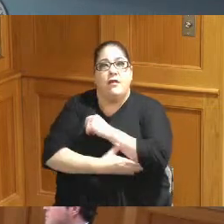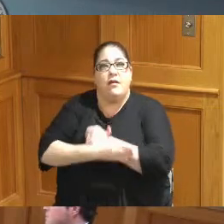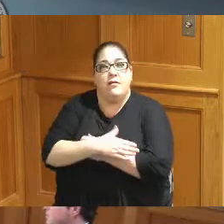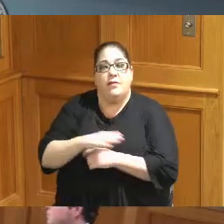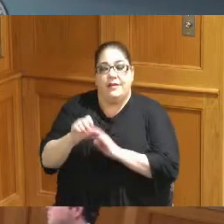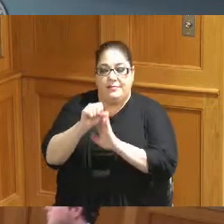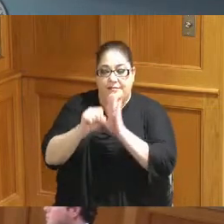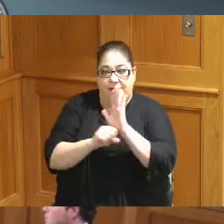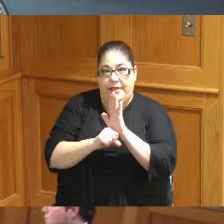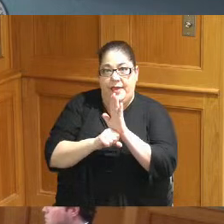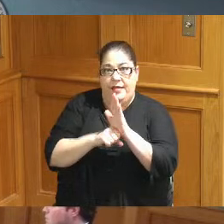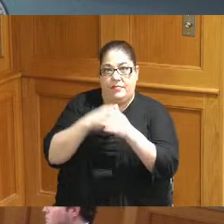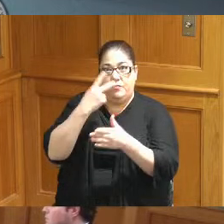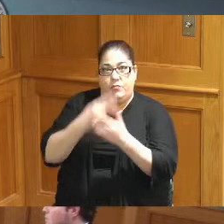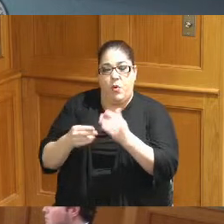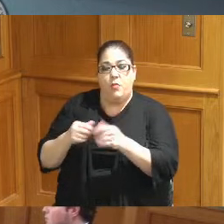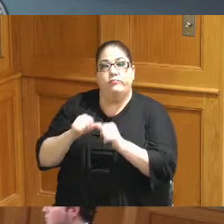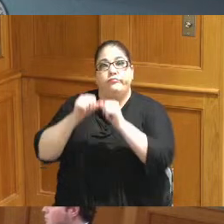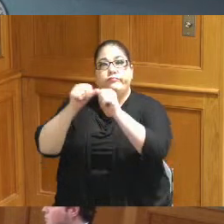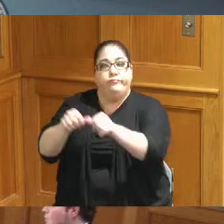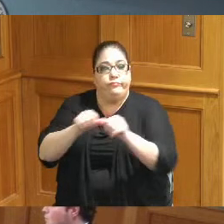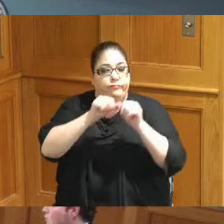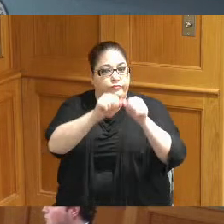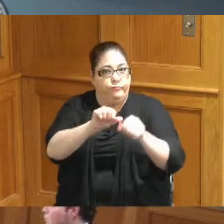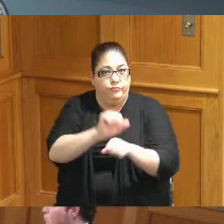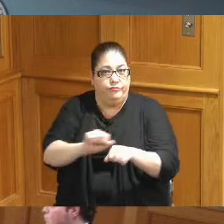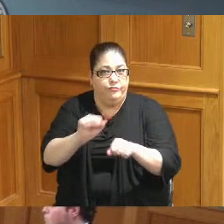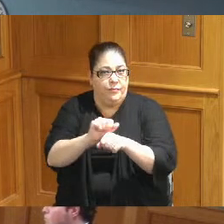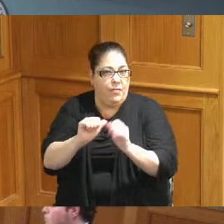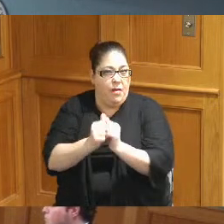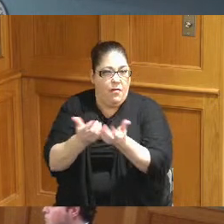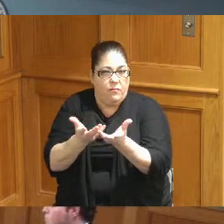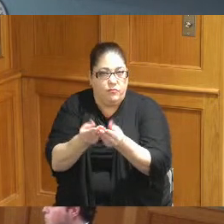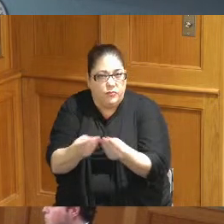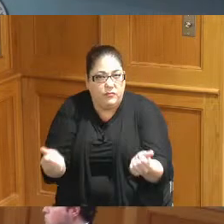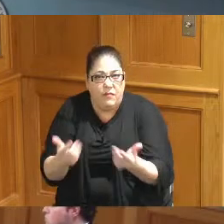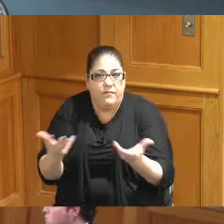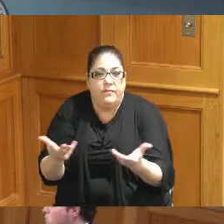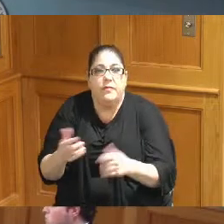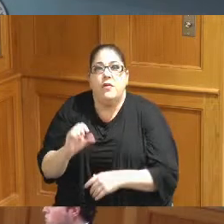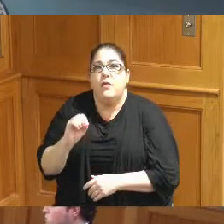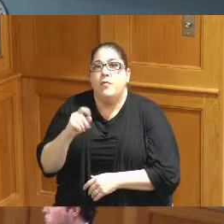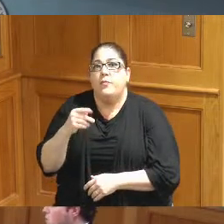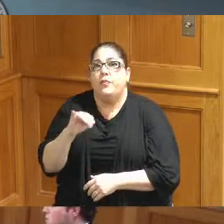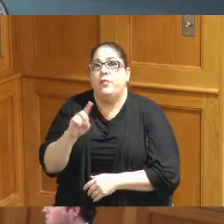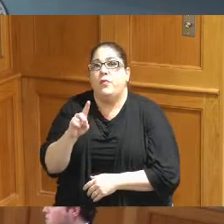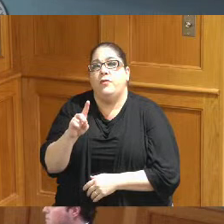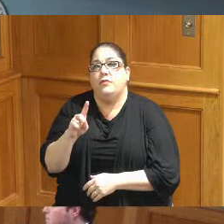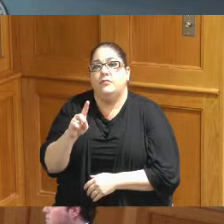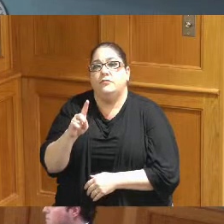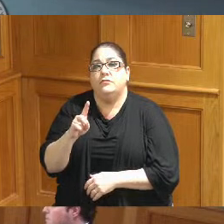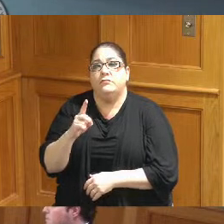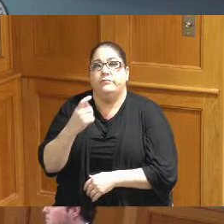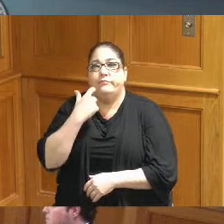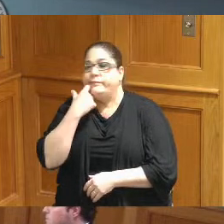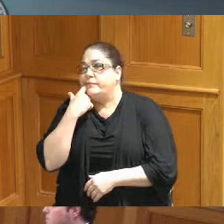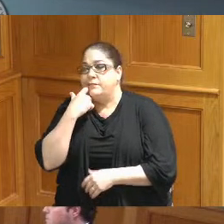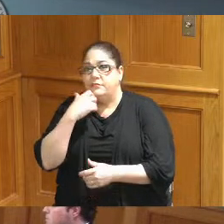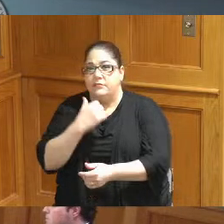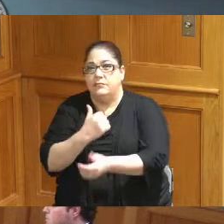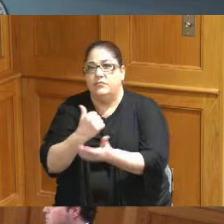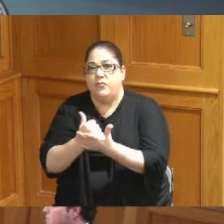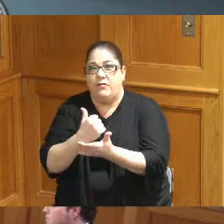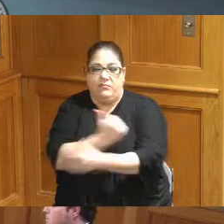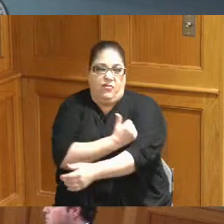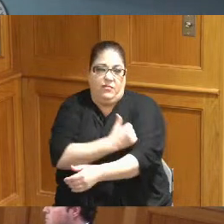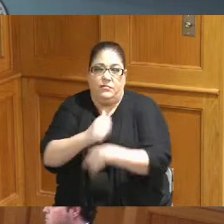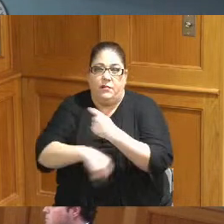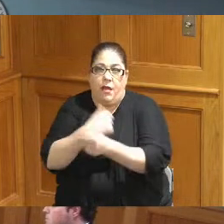the states continued efforts to resolve the opioid issues that have the county has joined